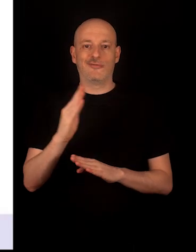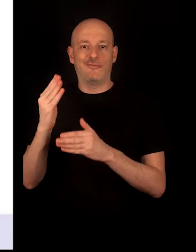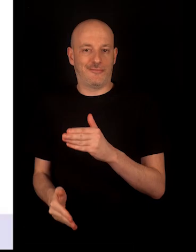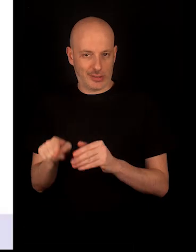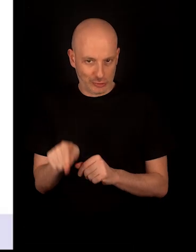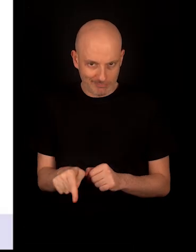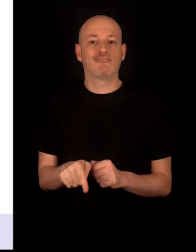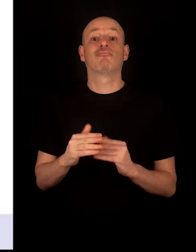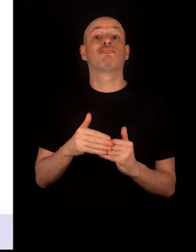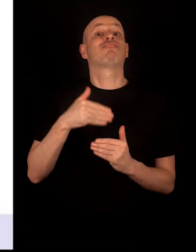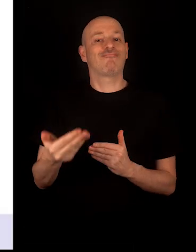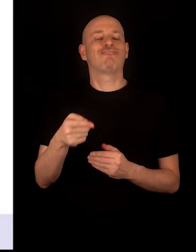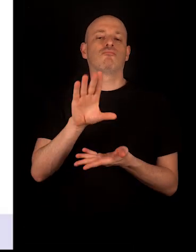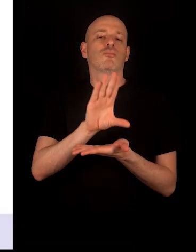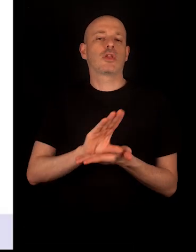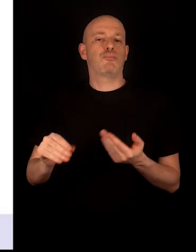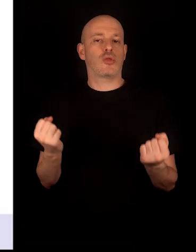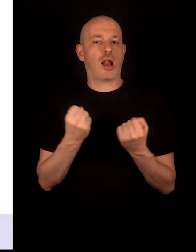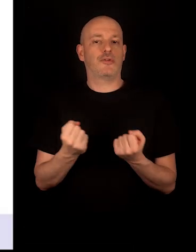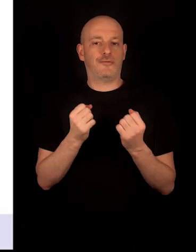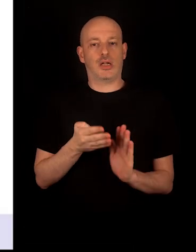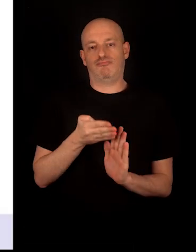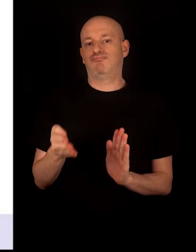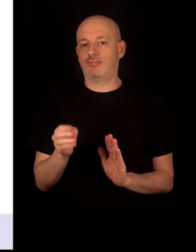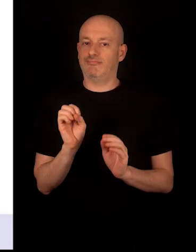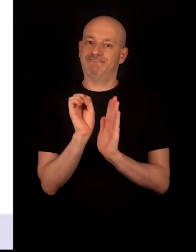And then, afterwards, you submit the activity report